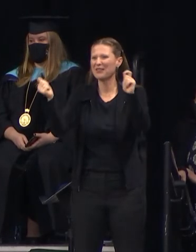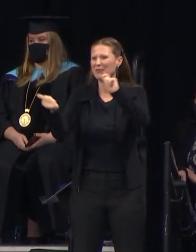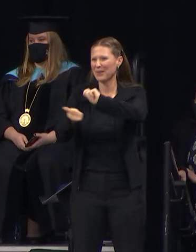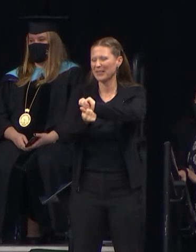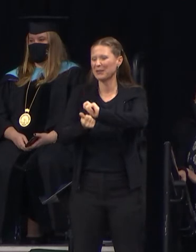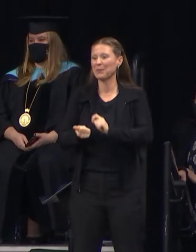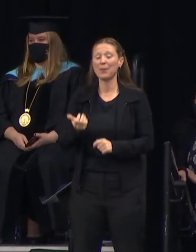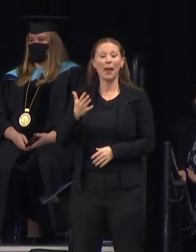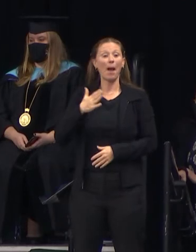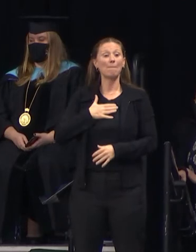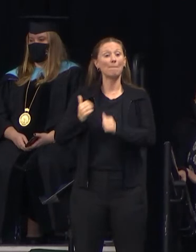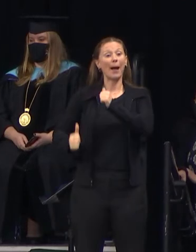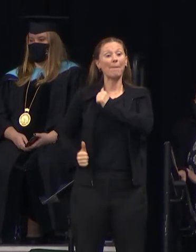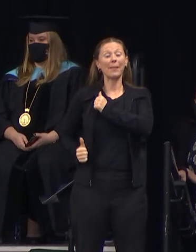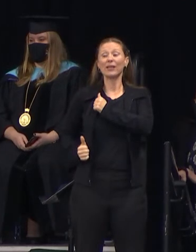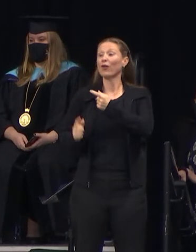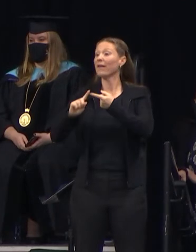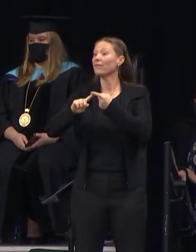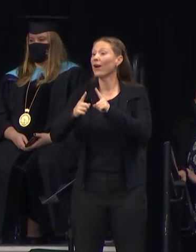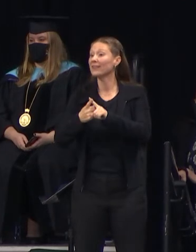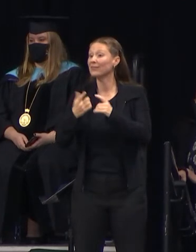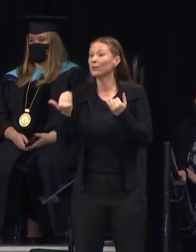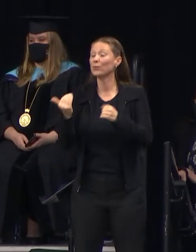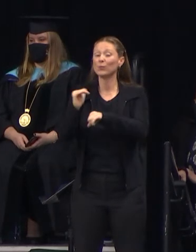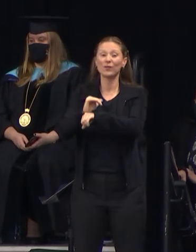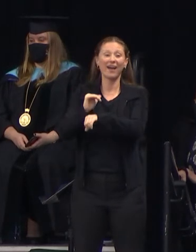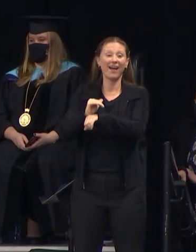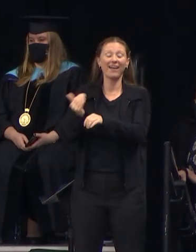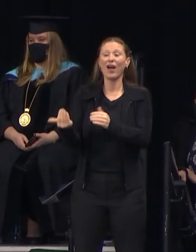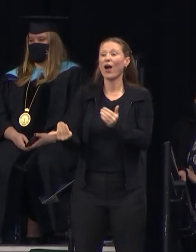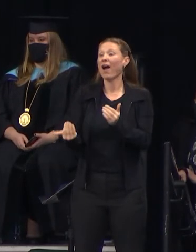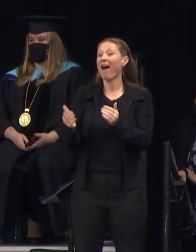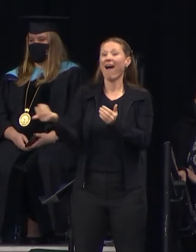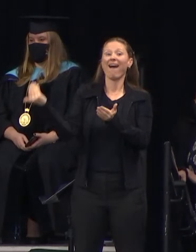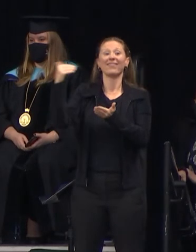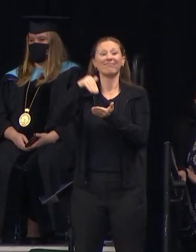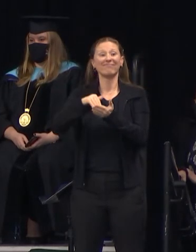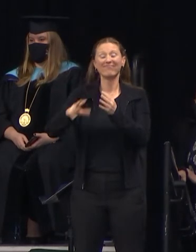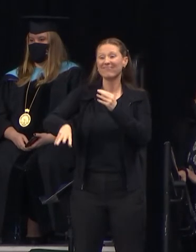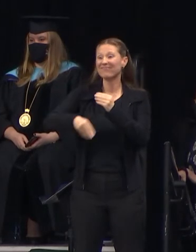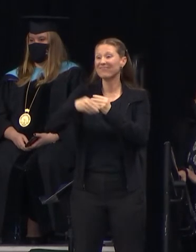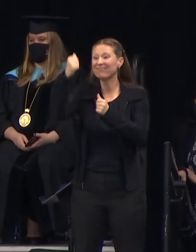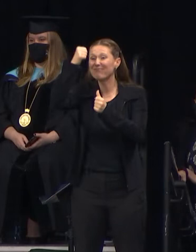My military friends, tonight is another memory that you will hold on and cherish.